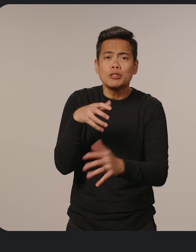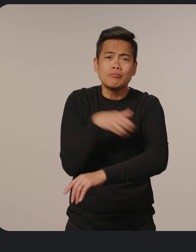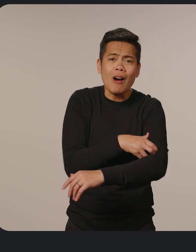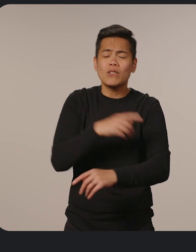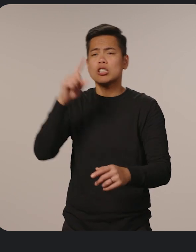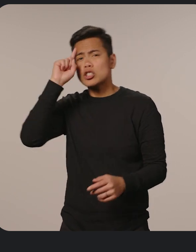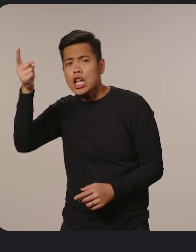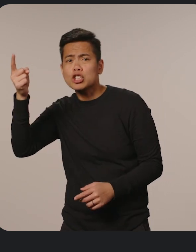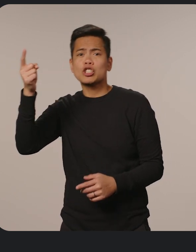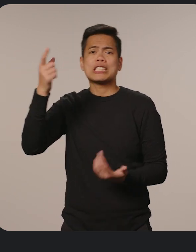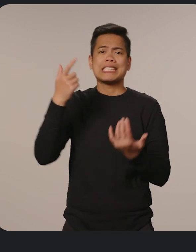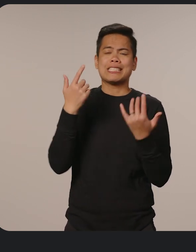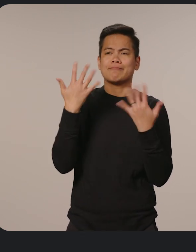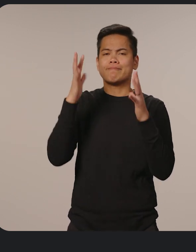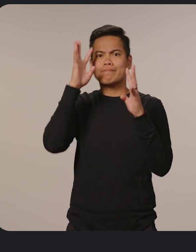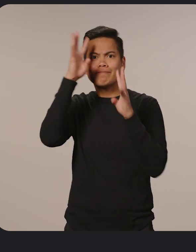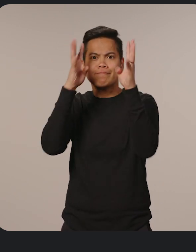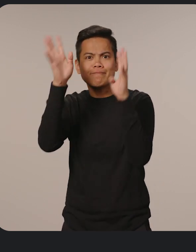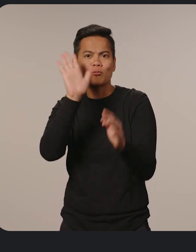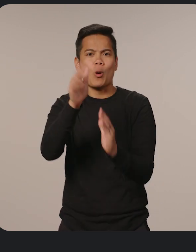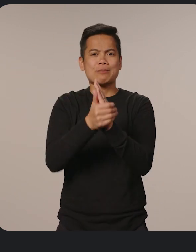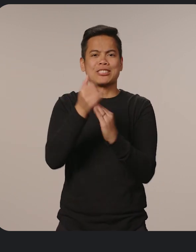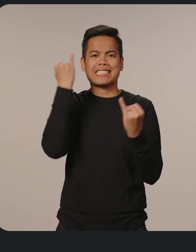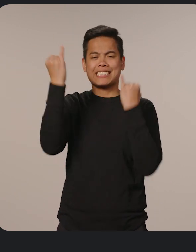Finally, let's see how building automations will deliver more